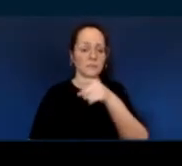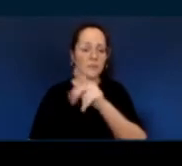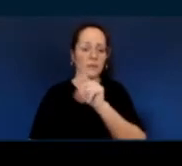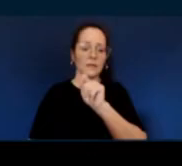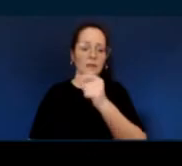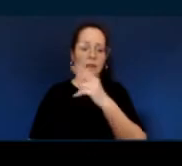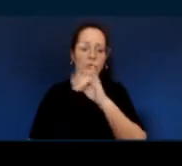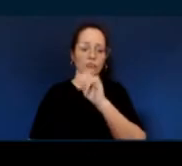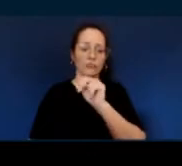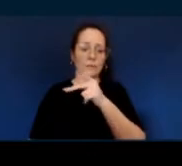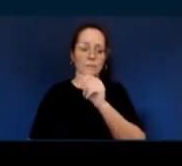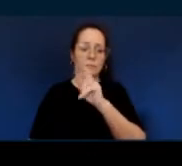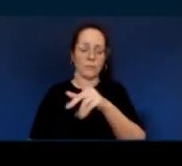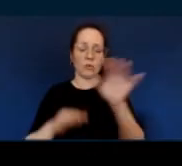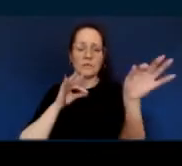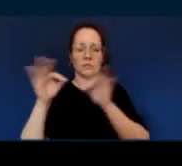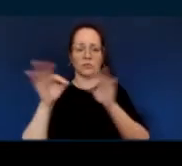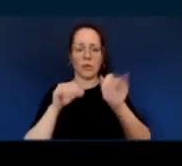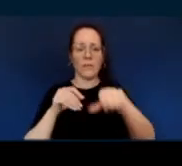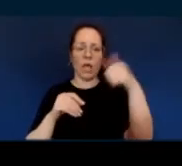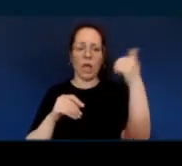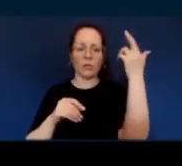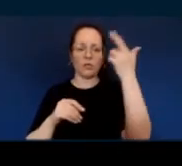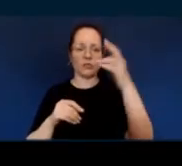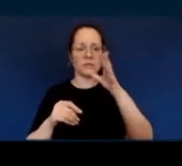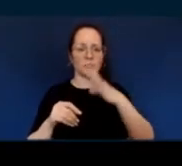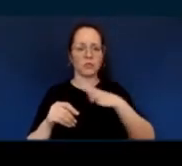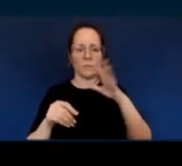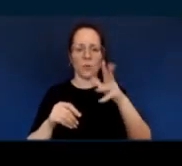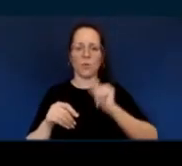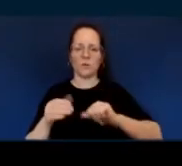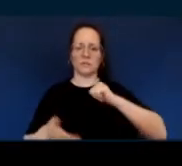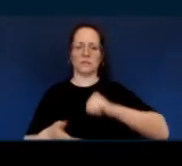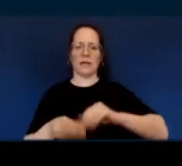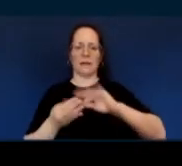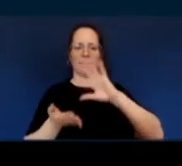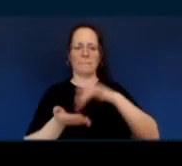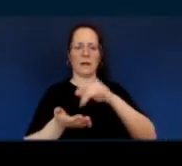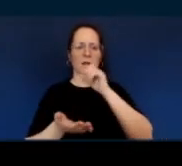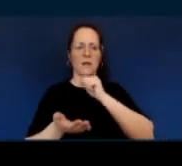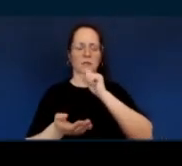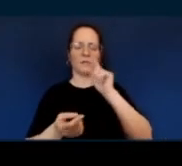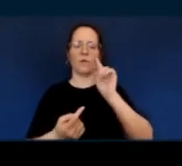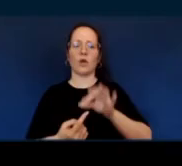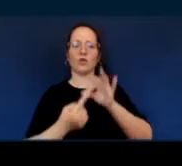SECRETS OF WOMEN OTHER REASONS WOMEN WERE DISSECTED IN THE MIDDLE AGES SUCH AS IN THE UNUSUAL CASE OF A